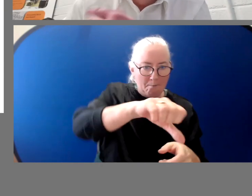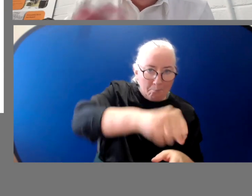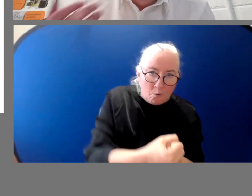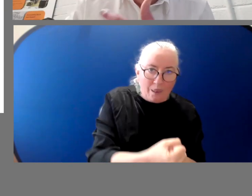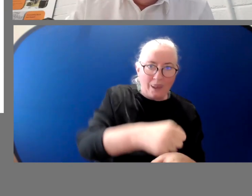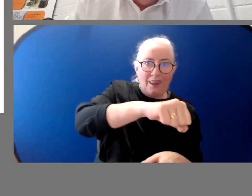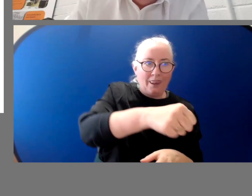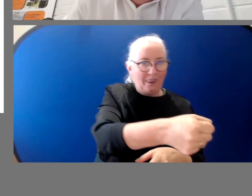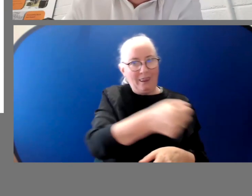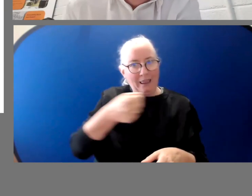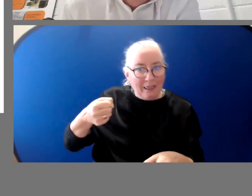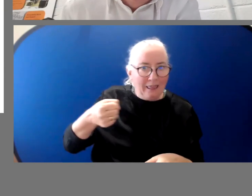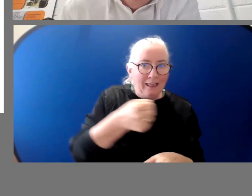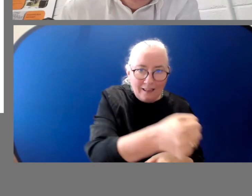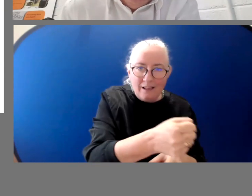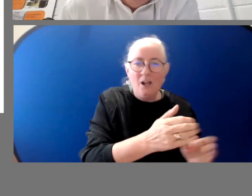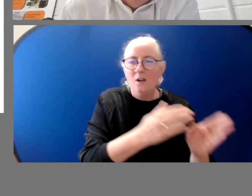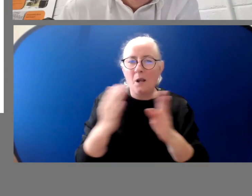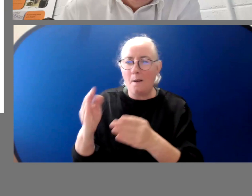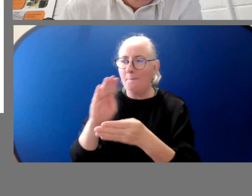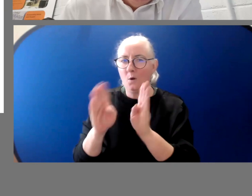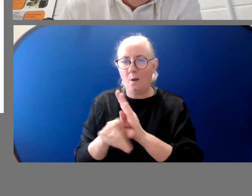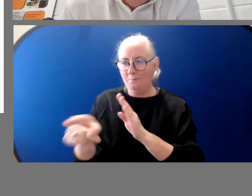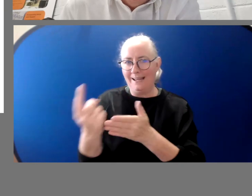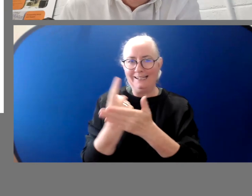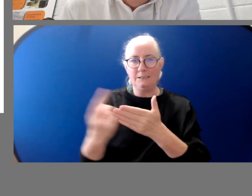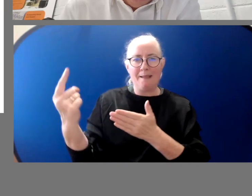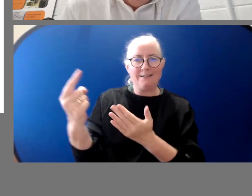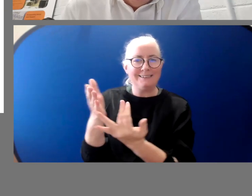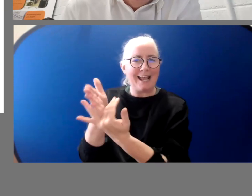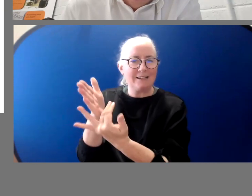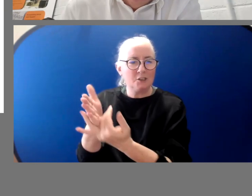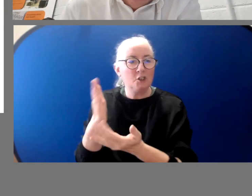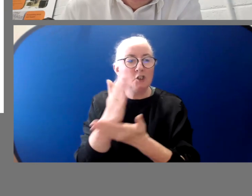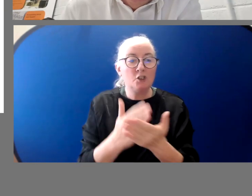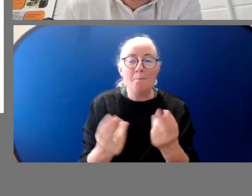doesn't you know so it facilitates independent access so some of the typical factors that we